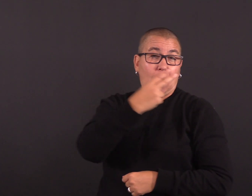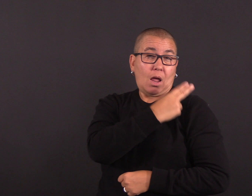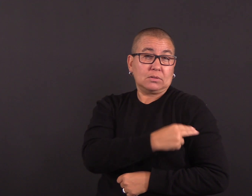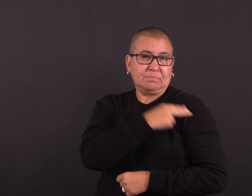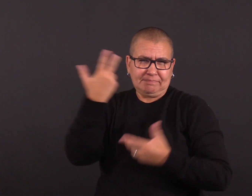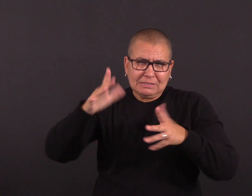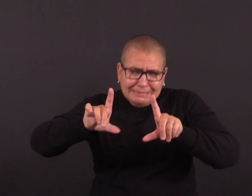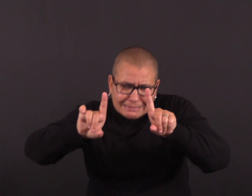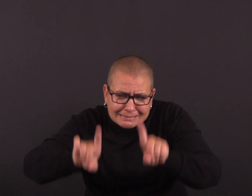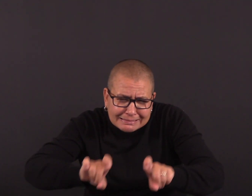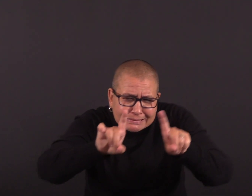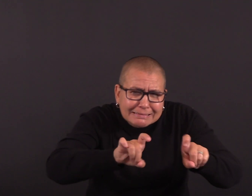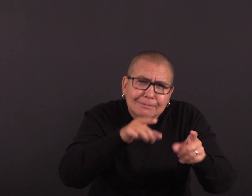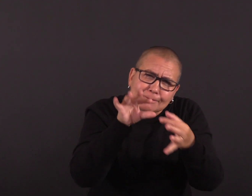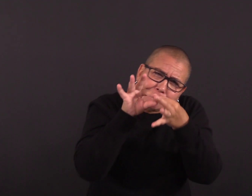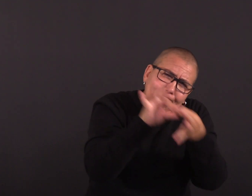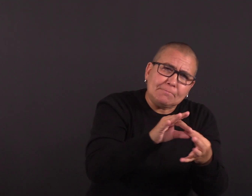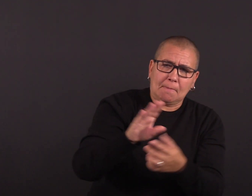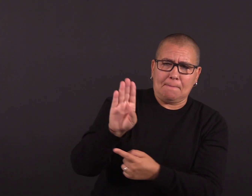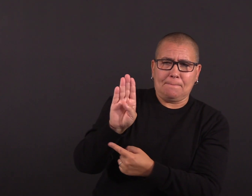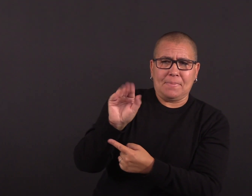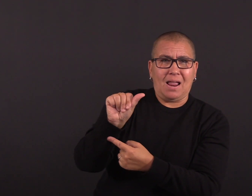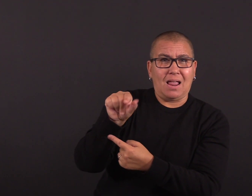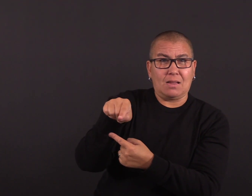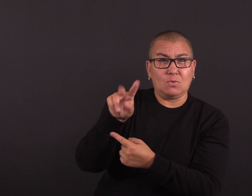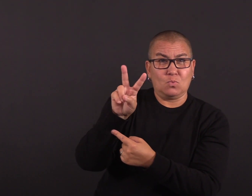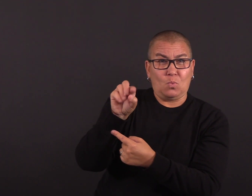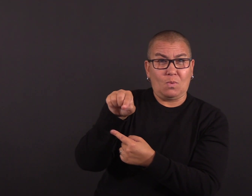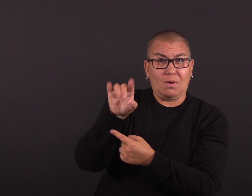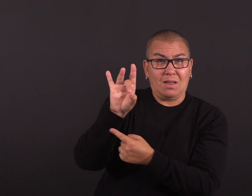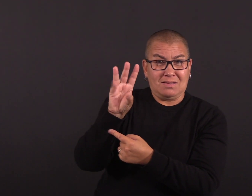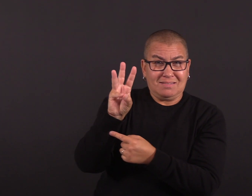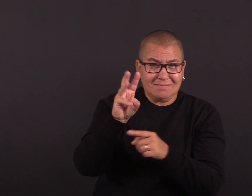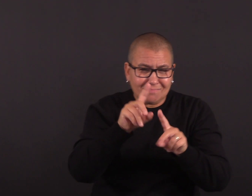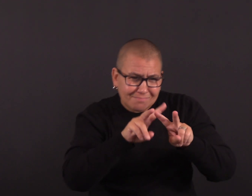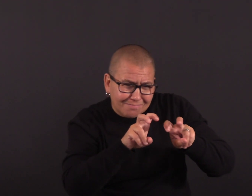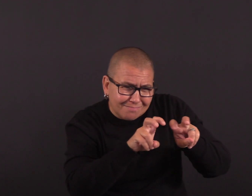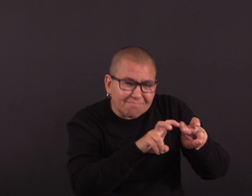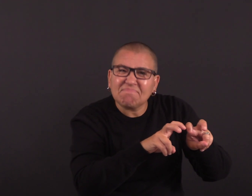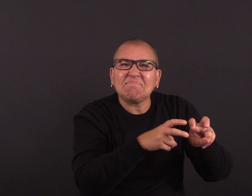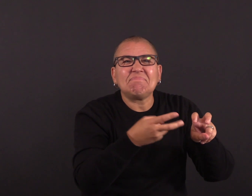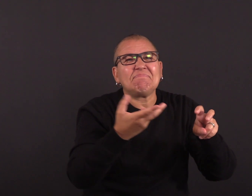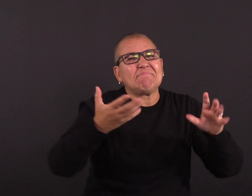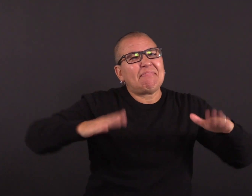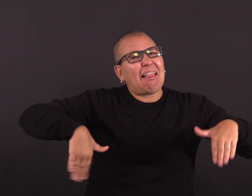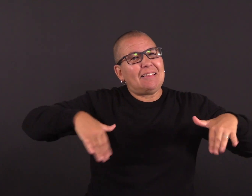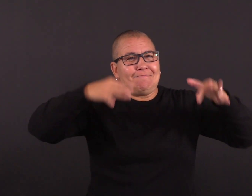The sole case in Michigan was "an older adult with mild symptoms, and [the patient] has not